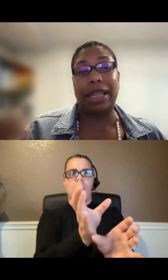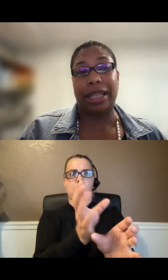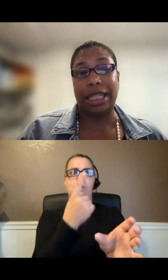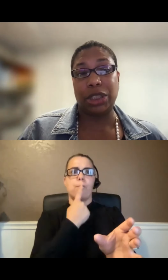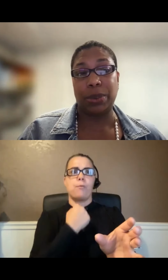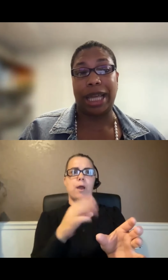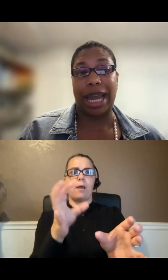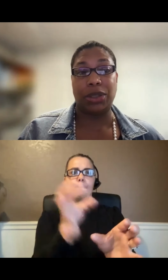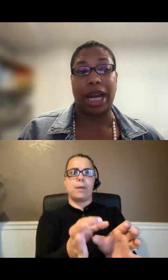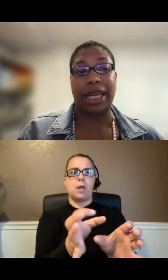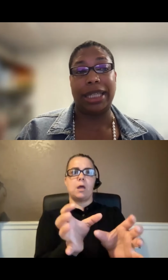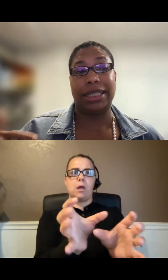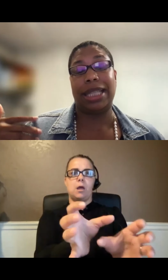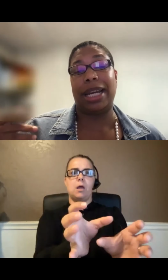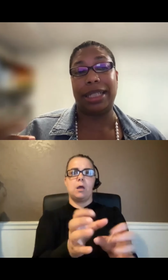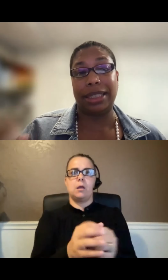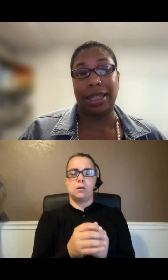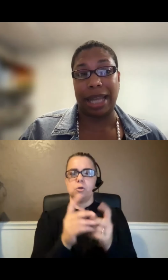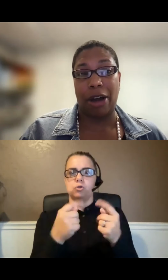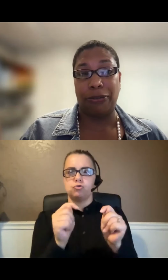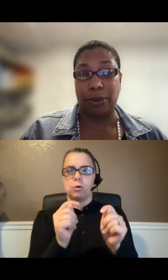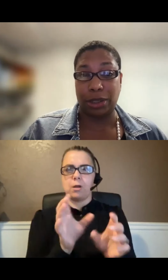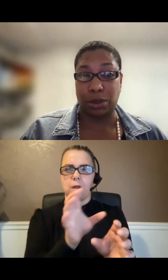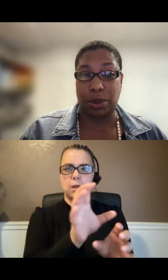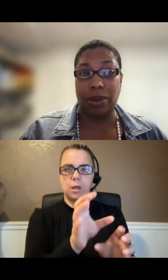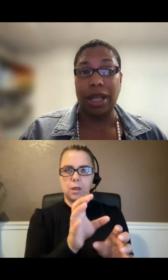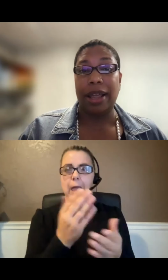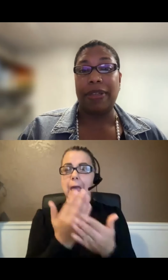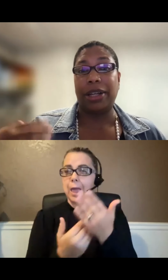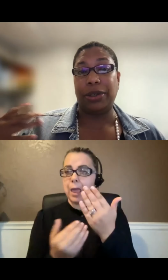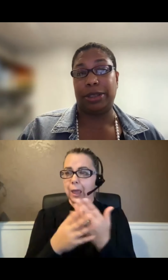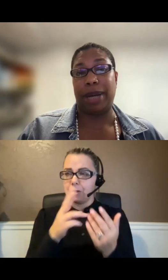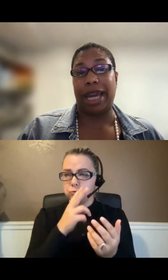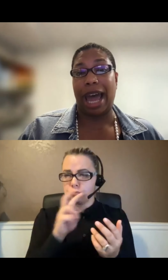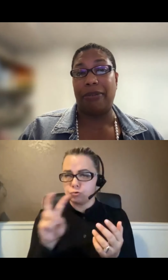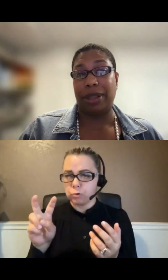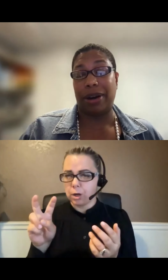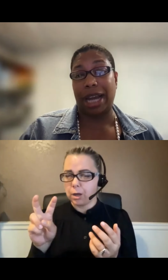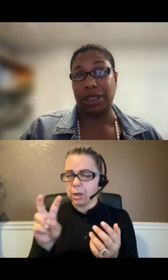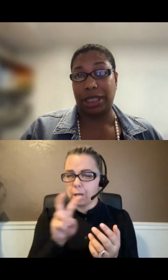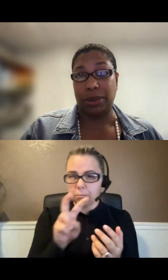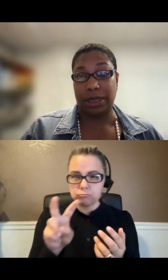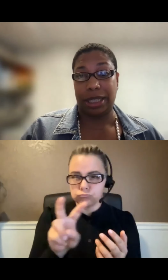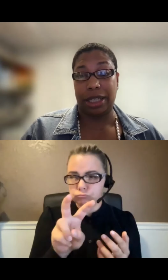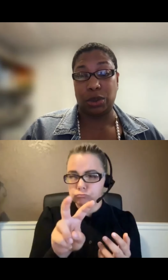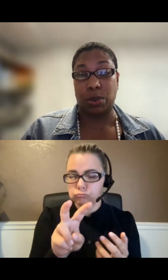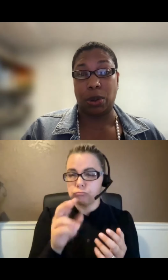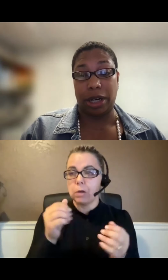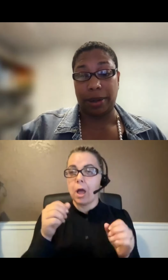The issue with hand tracking is that it does not allow full control that a user might have when they're actually using a controller.